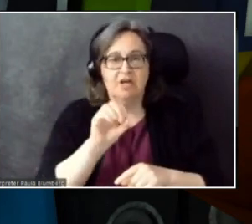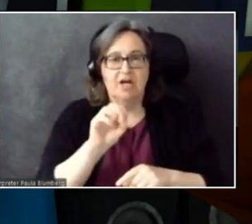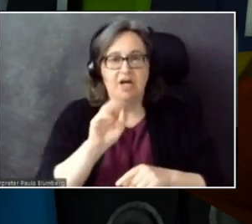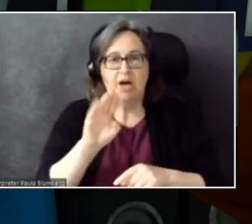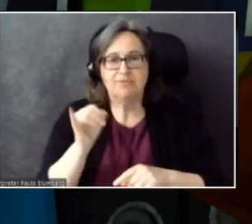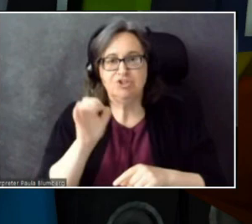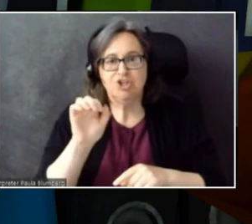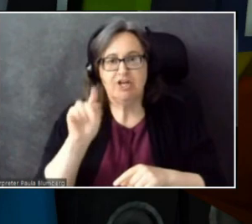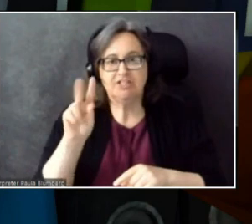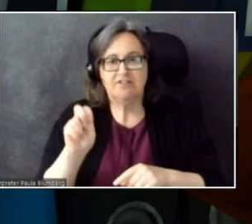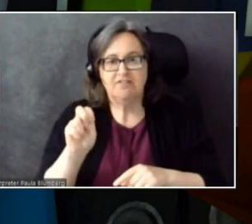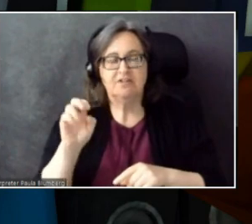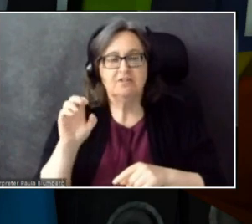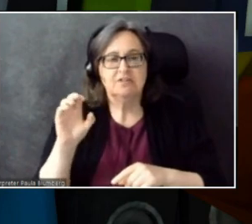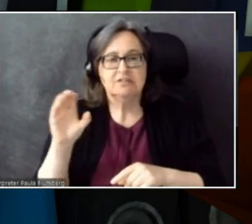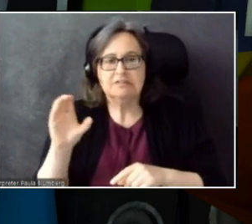That's from docs.Microsoft.com.